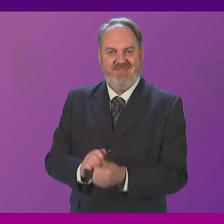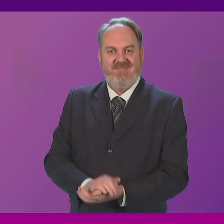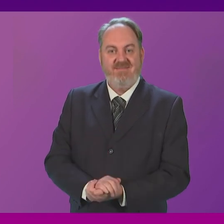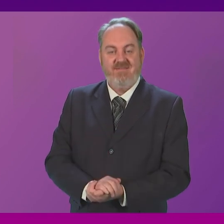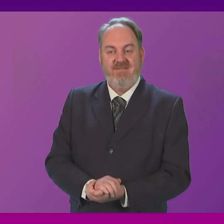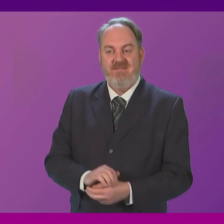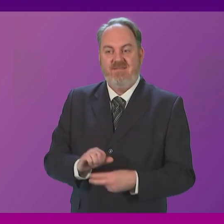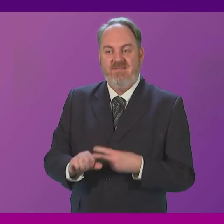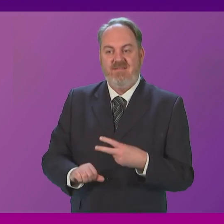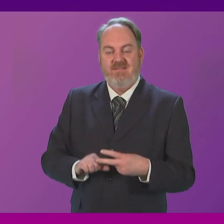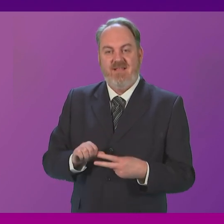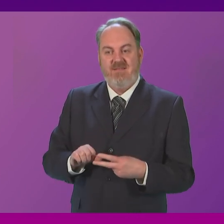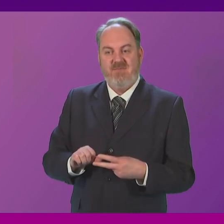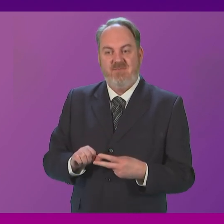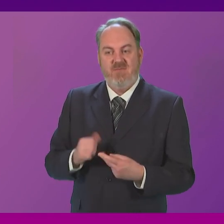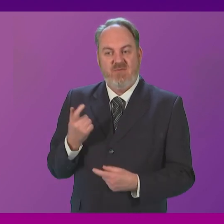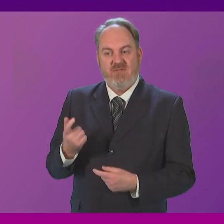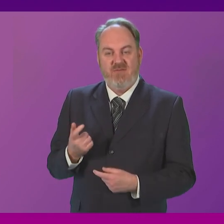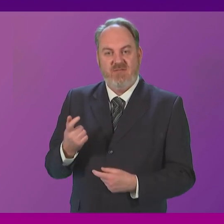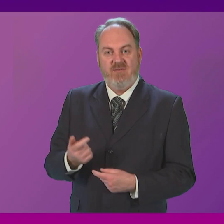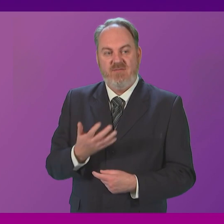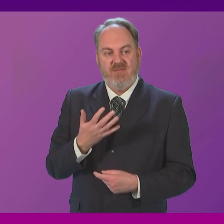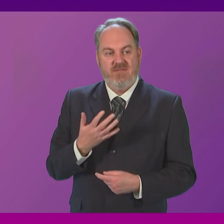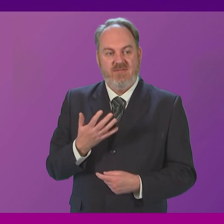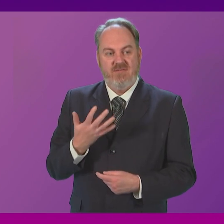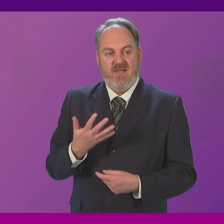The next item of business is consideration of five Parliamentary Bureau motions.